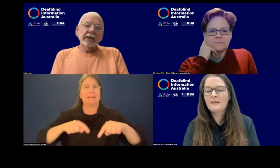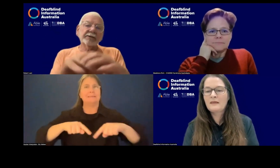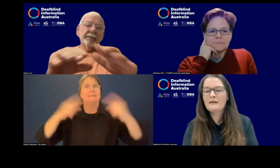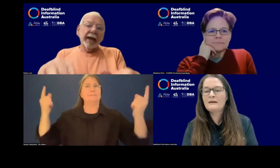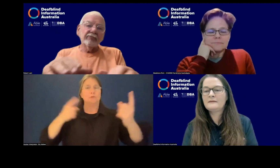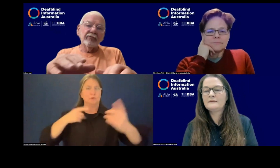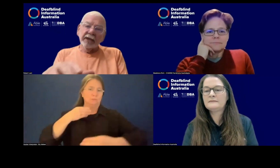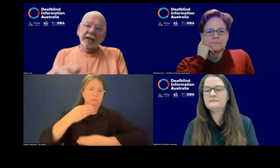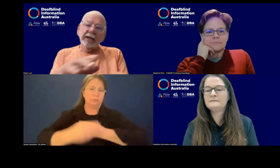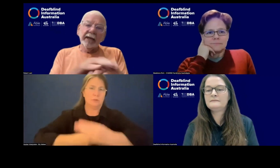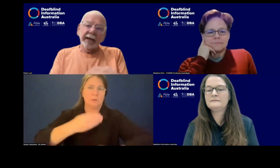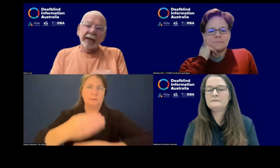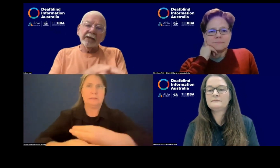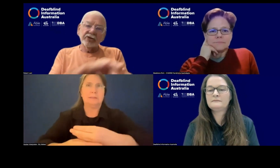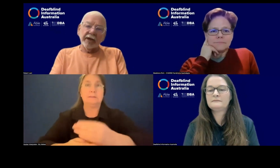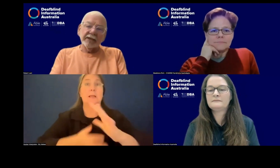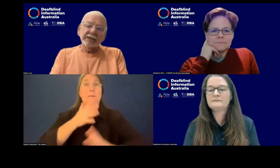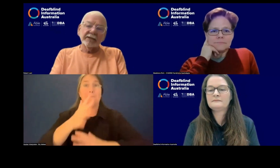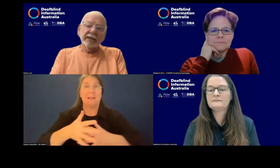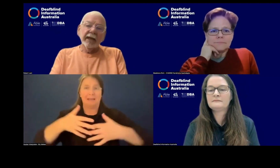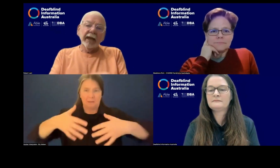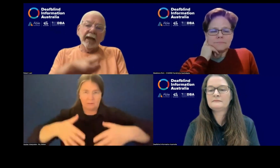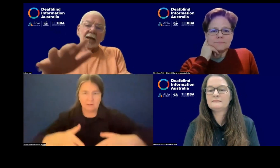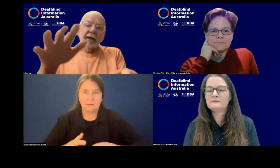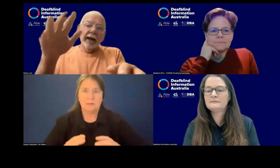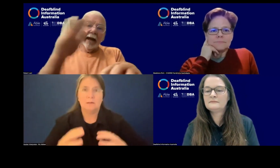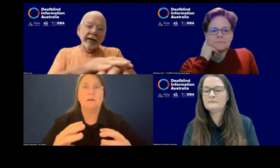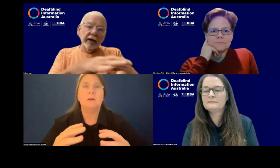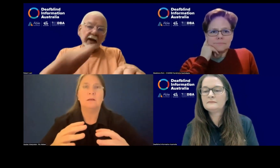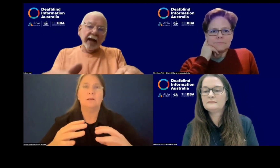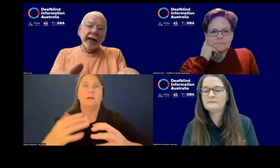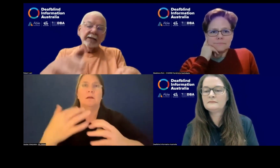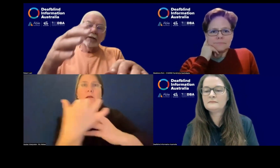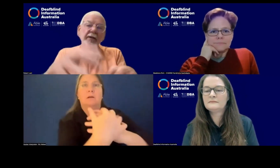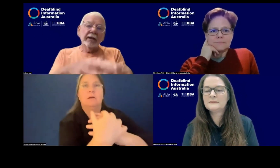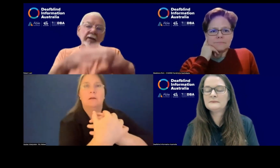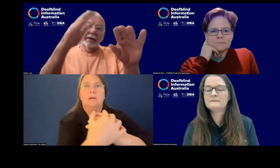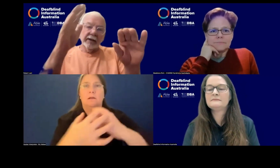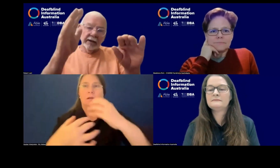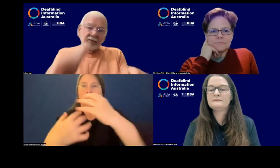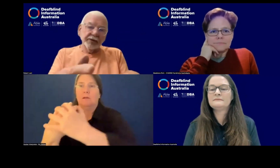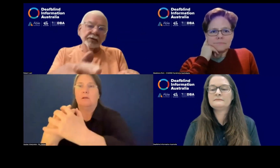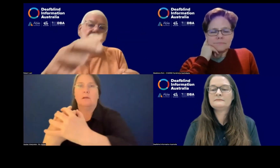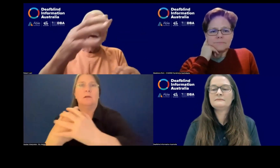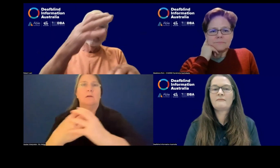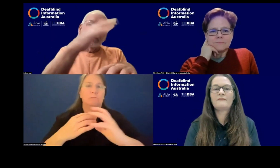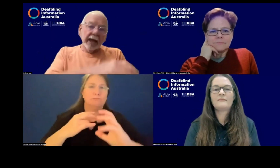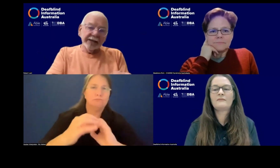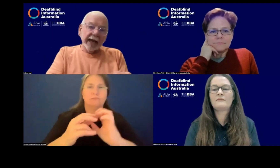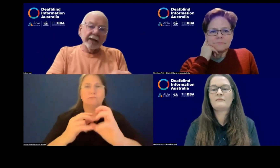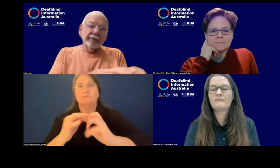So it's about really getting trust in hand overhand, so the individual has hand over